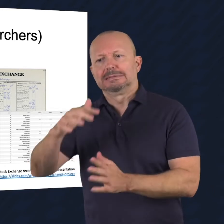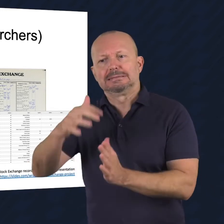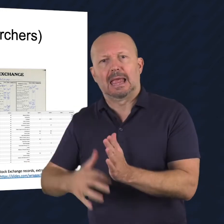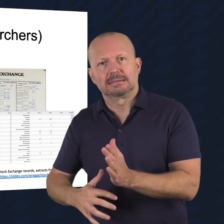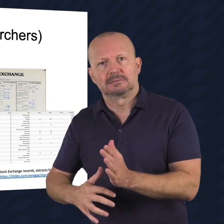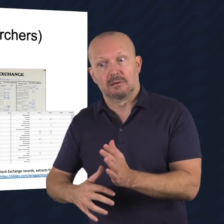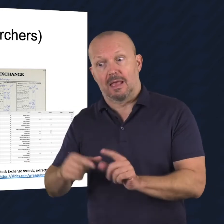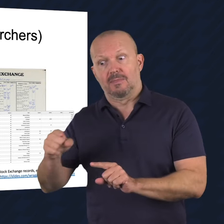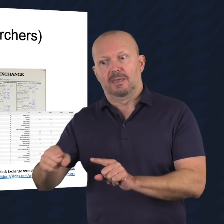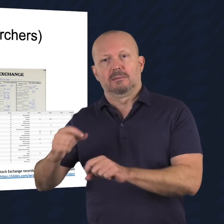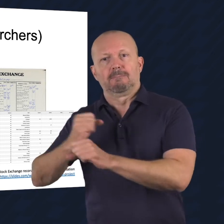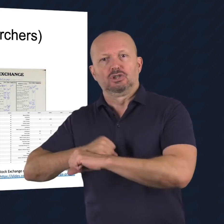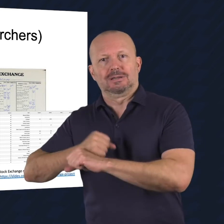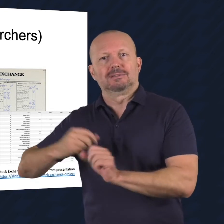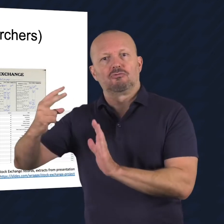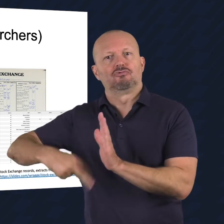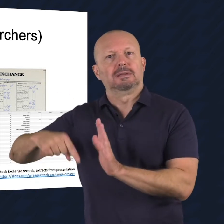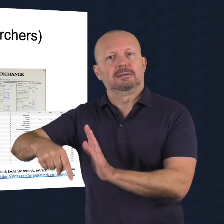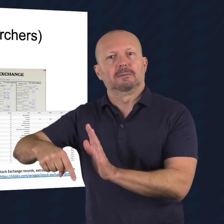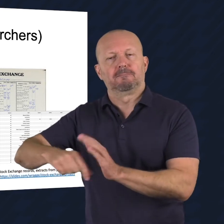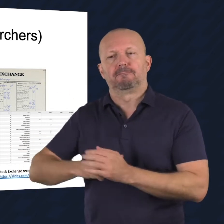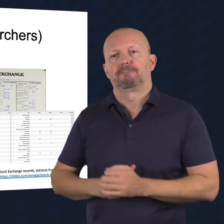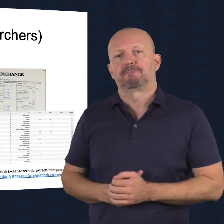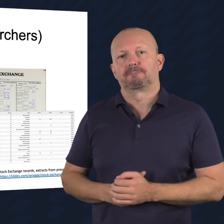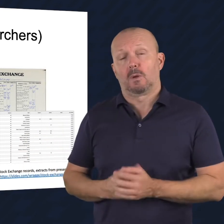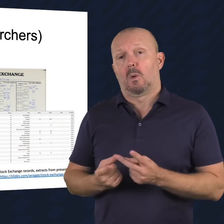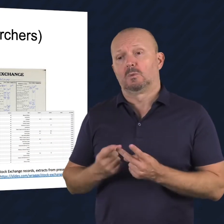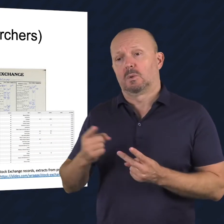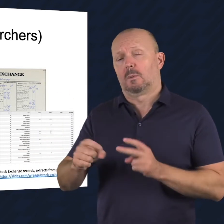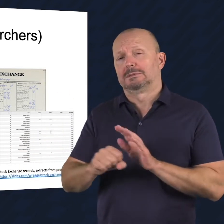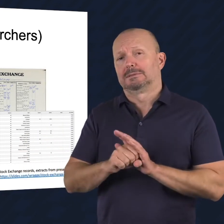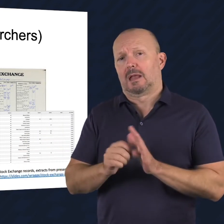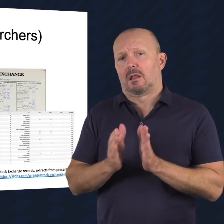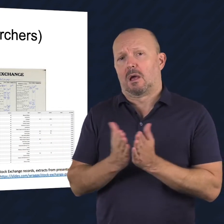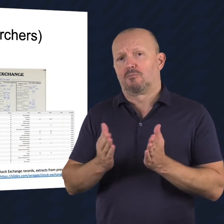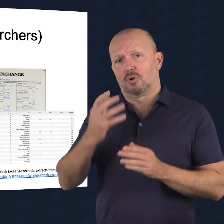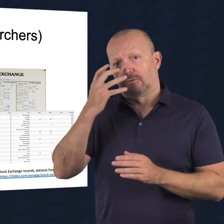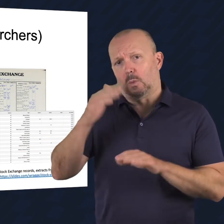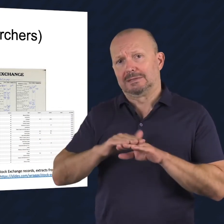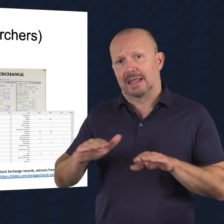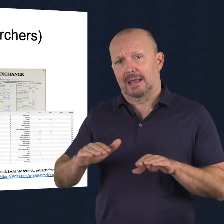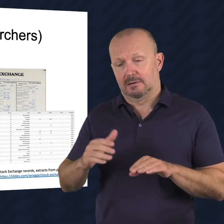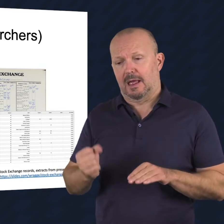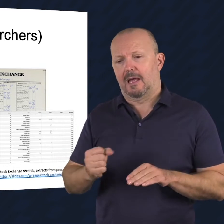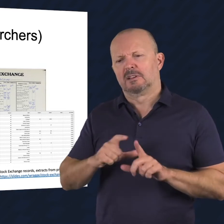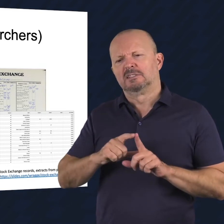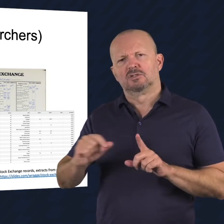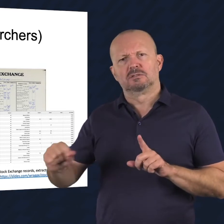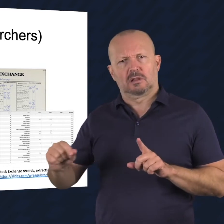making them available for reuse in machine learning and AI contexts. We also featured State Library of Queensland hosted